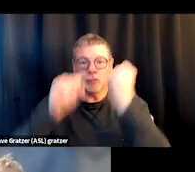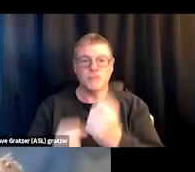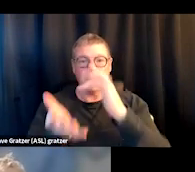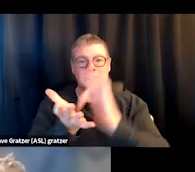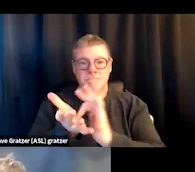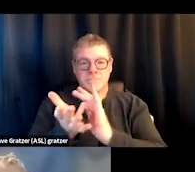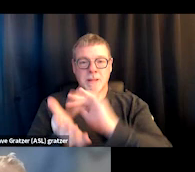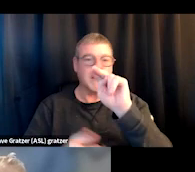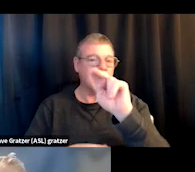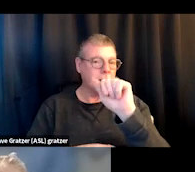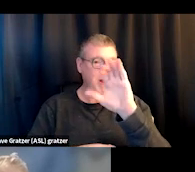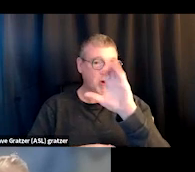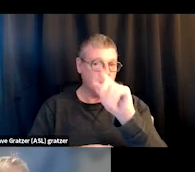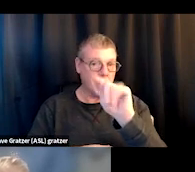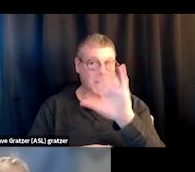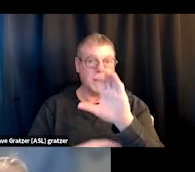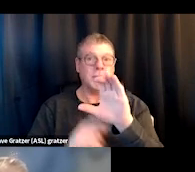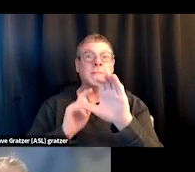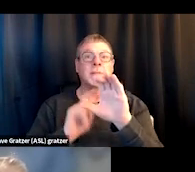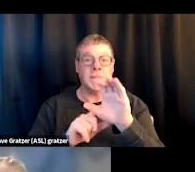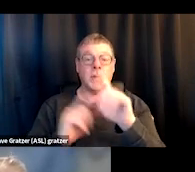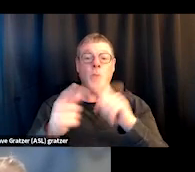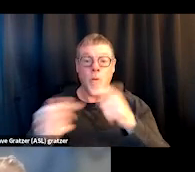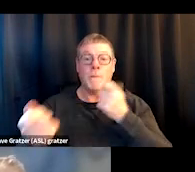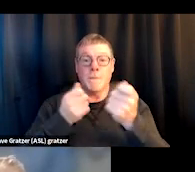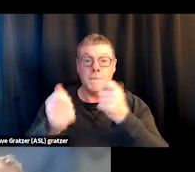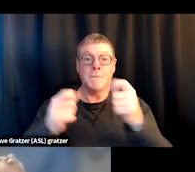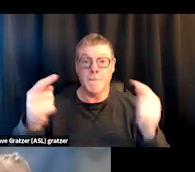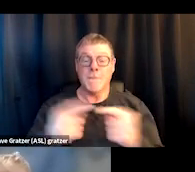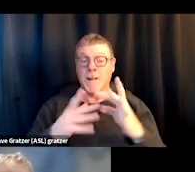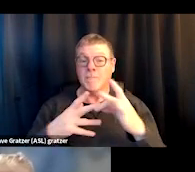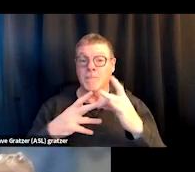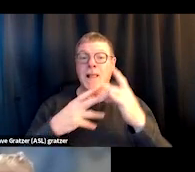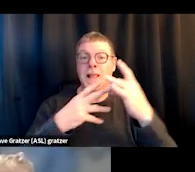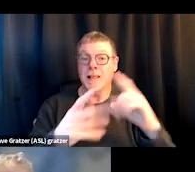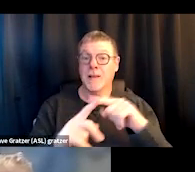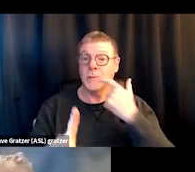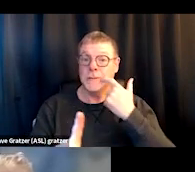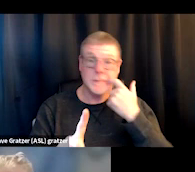And so, the narcotics to manage pain really led to addiction for Katherine.